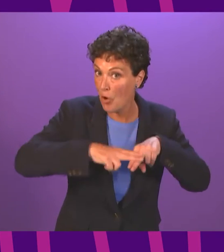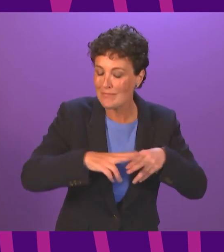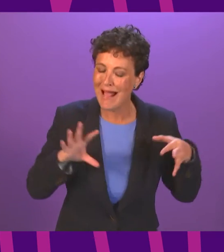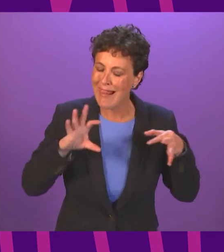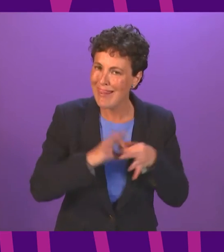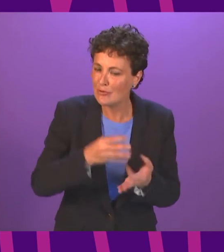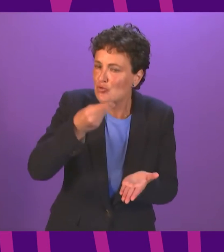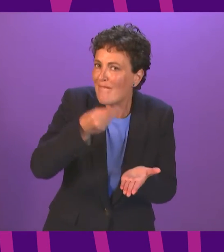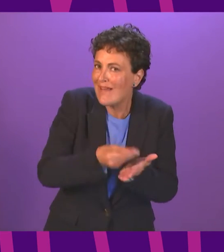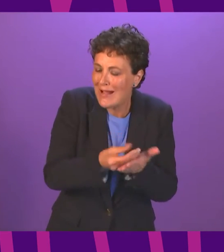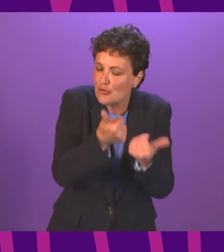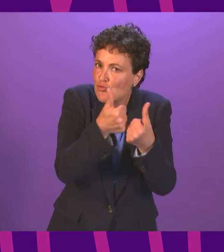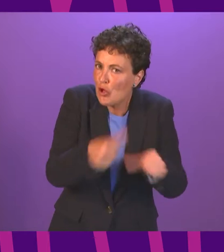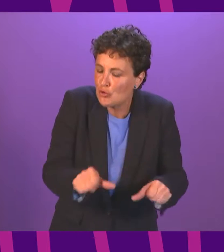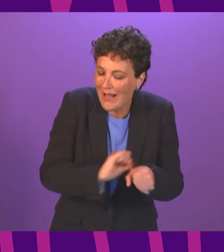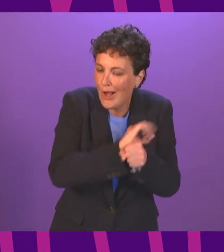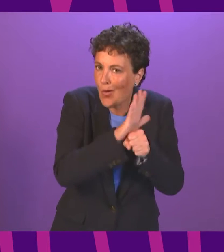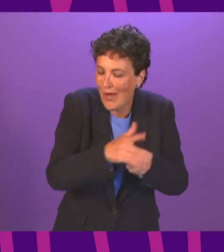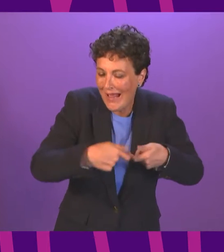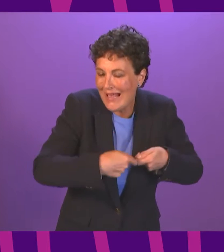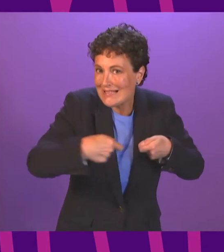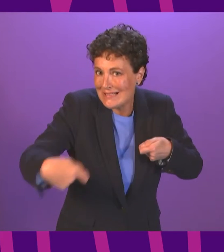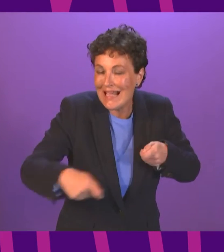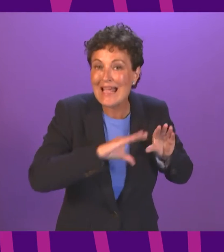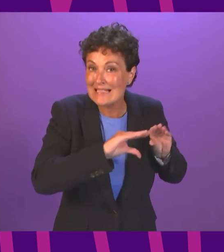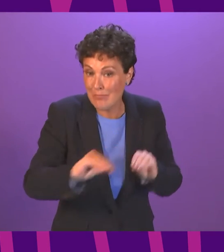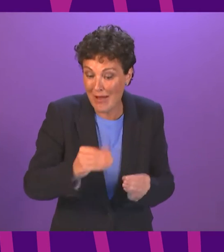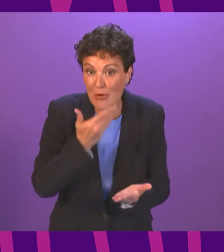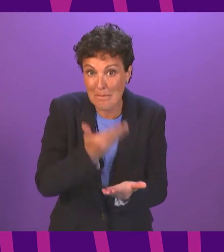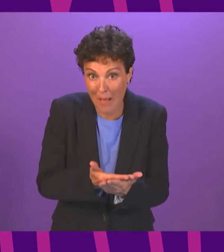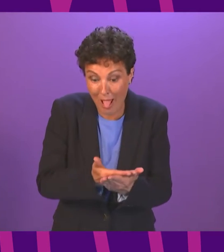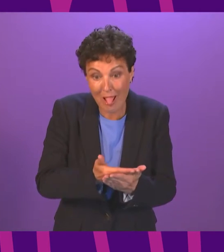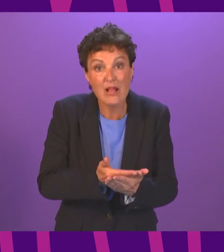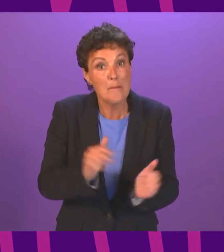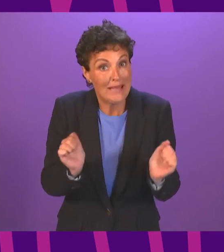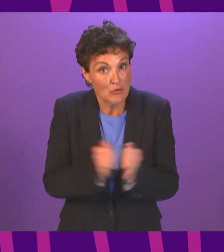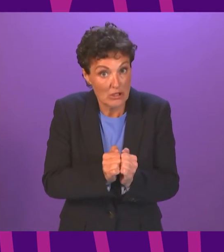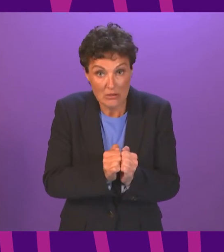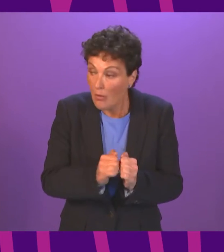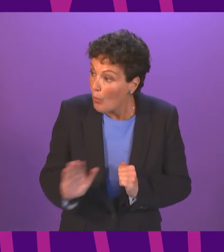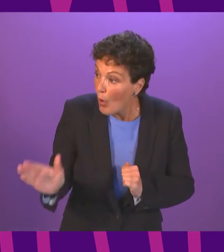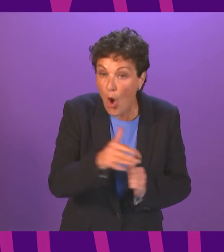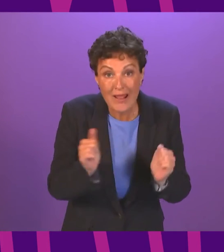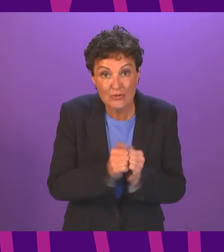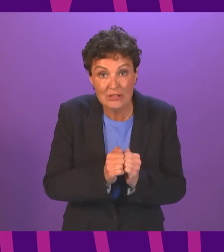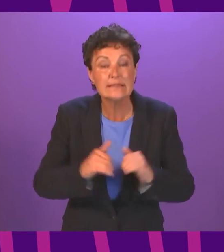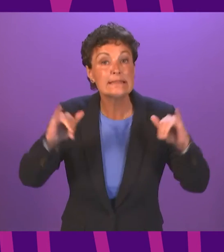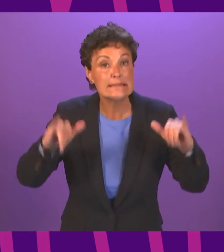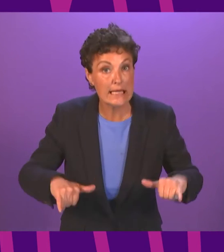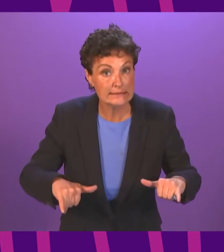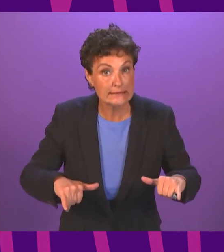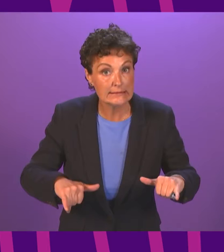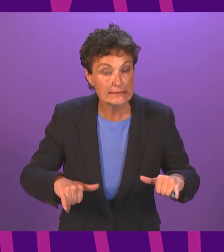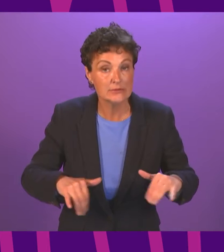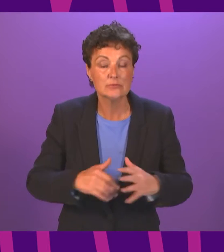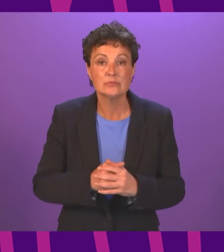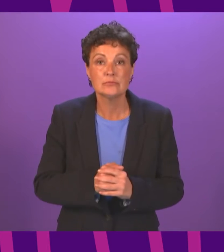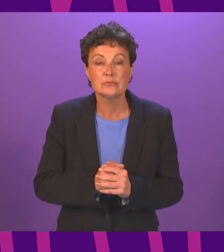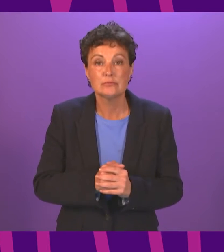resolution for the Coronavirus (Extension and Expiry) (Scotland) Bill, be agreed to.